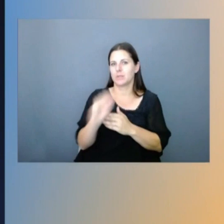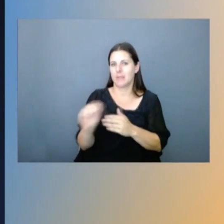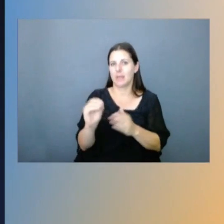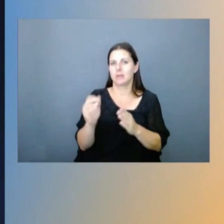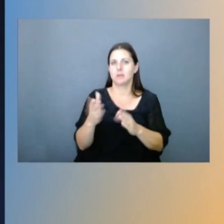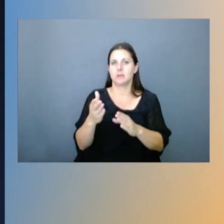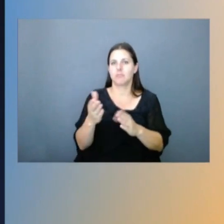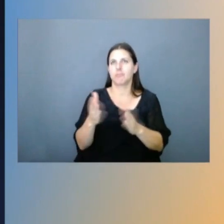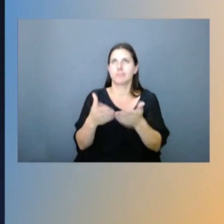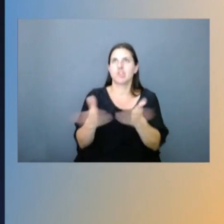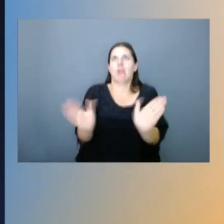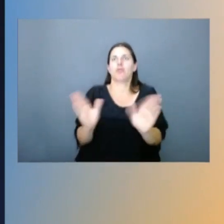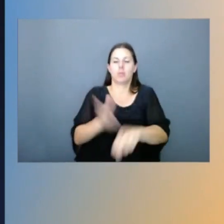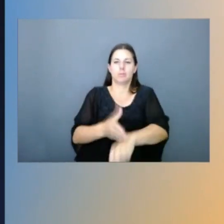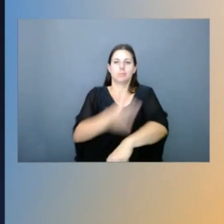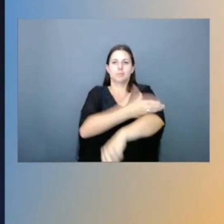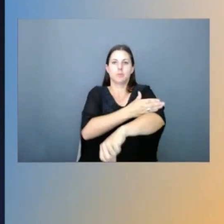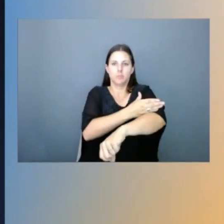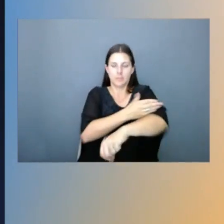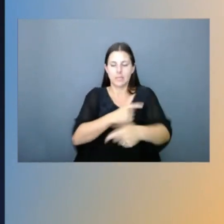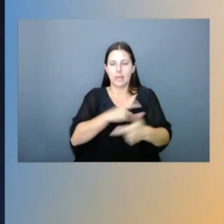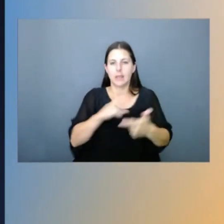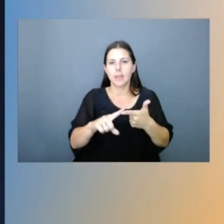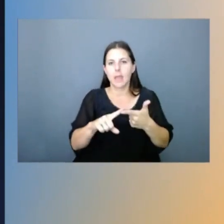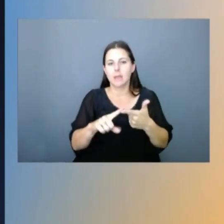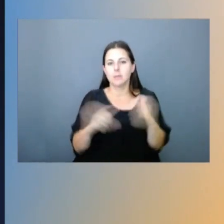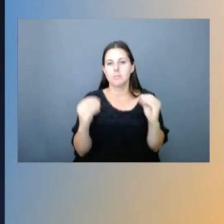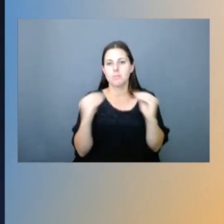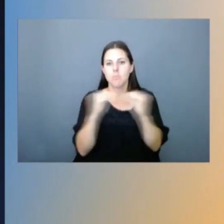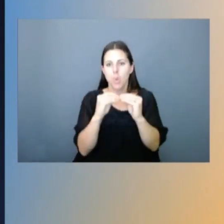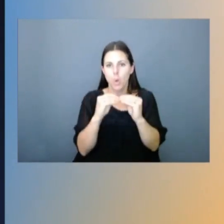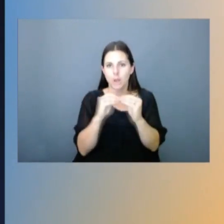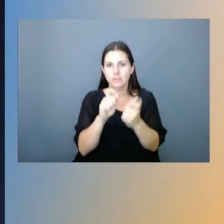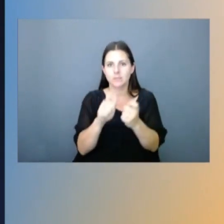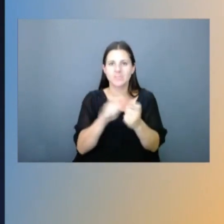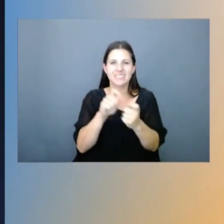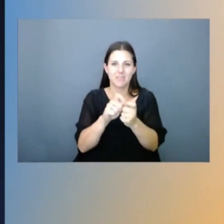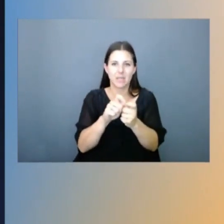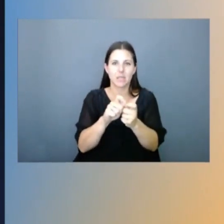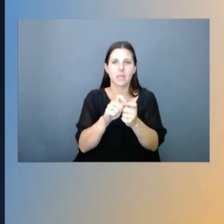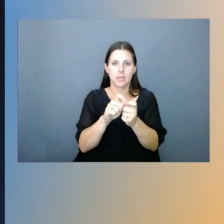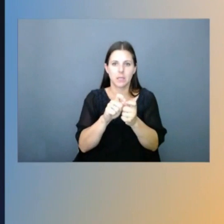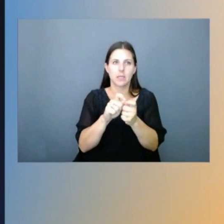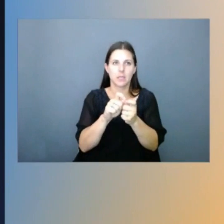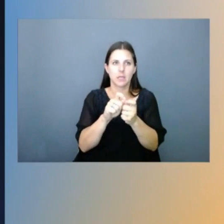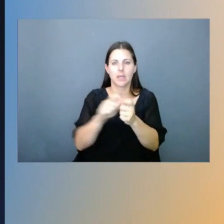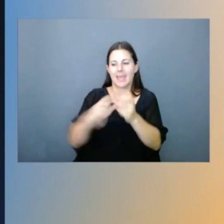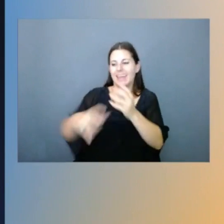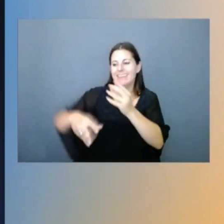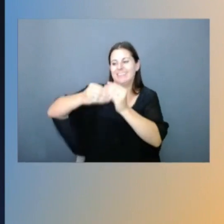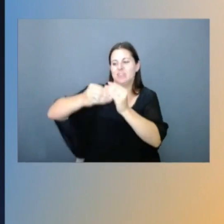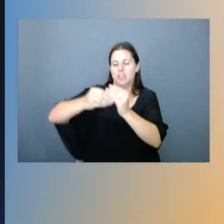and then there are some more specific additions that have been made. For example, we've doubled the number of